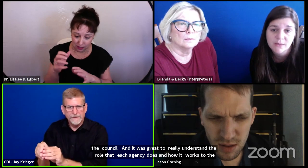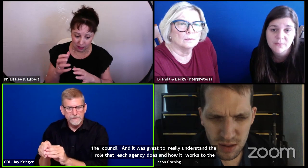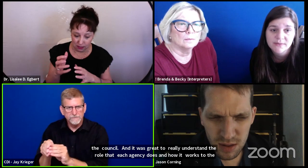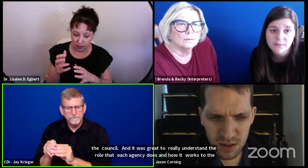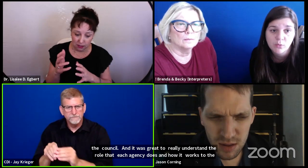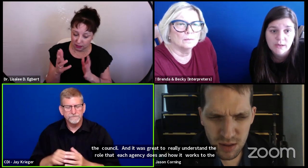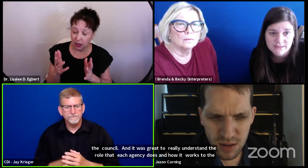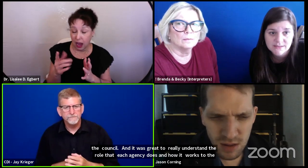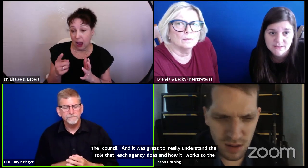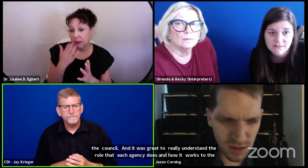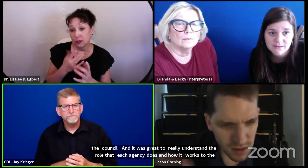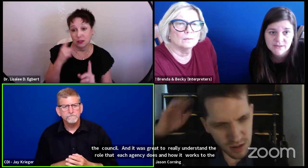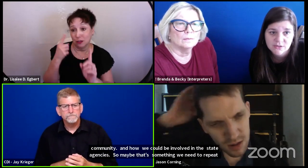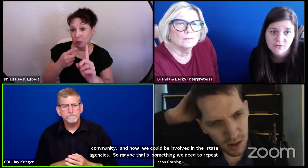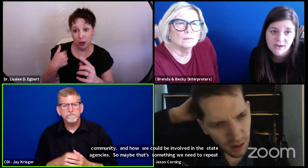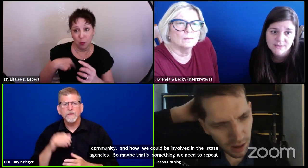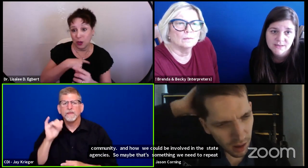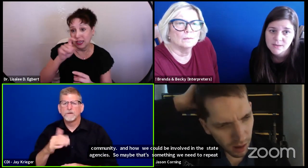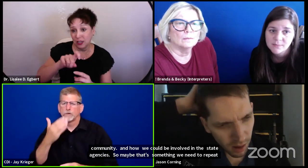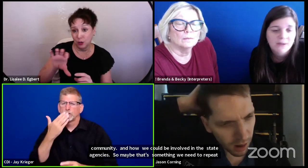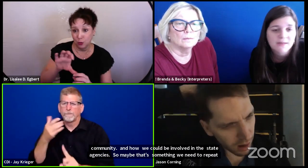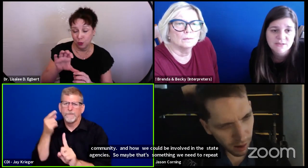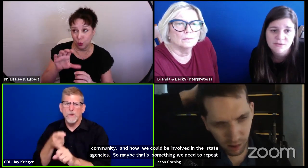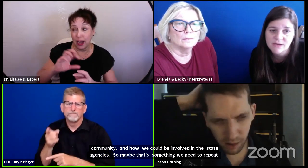up the point, and that's correct, but I do think that's great.